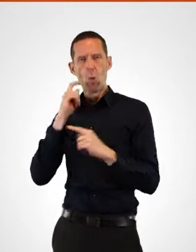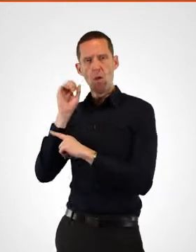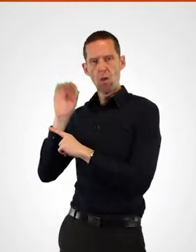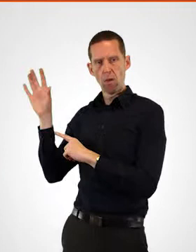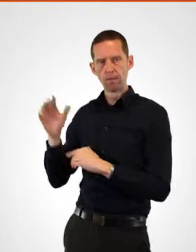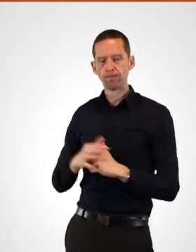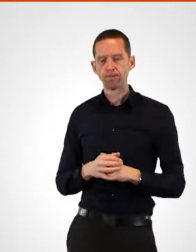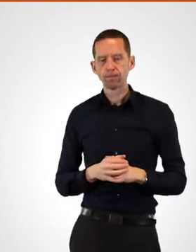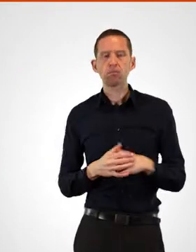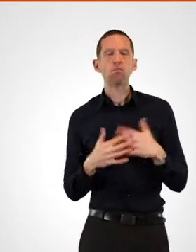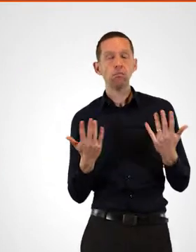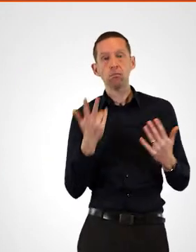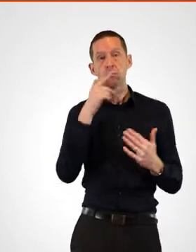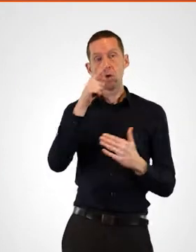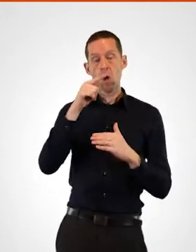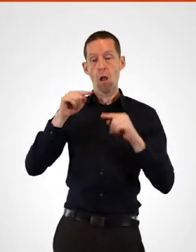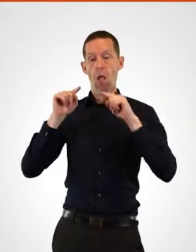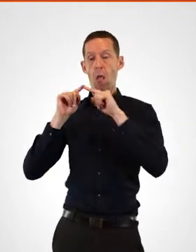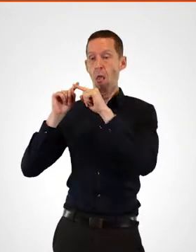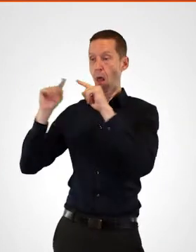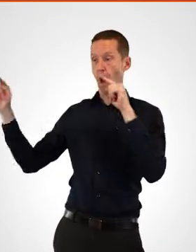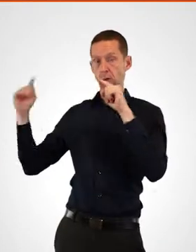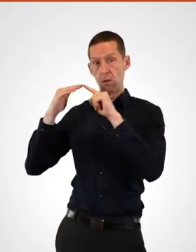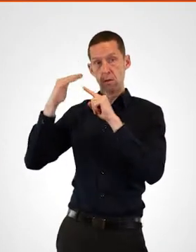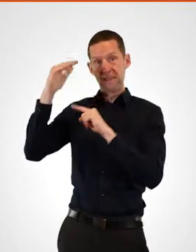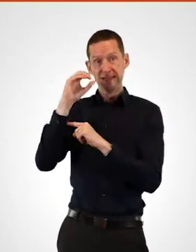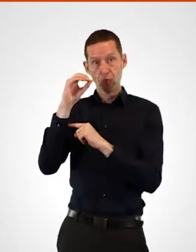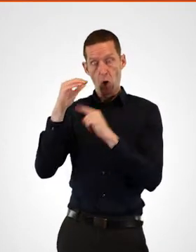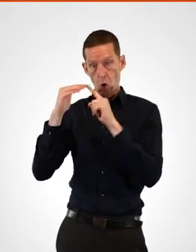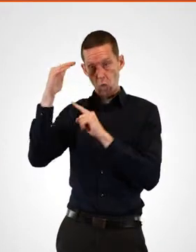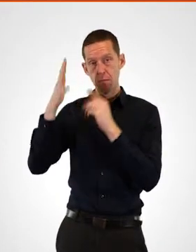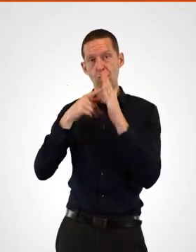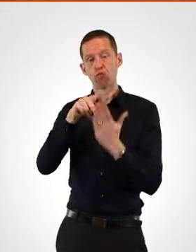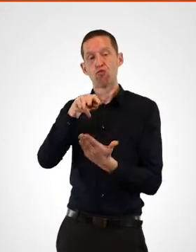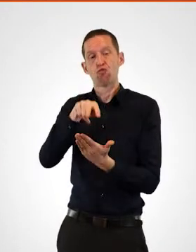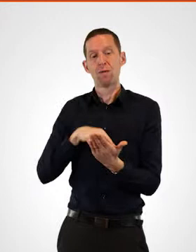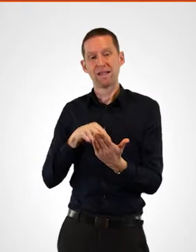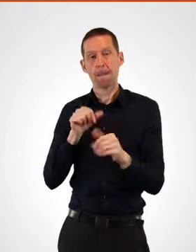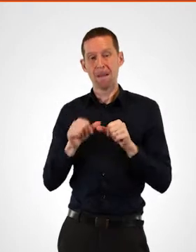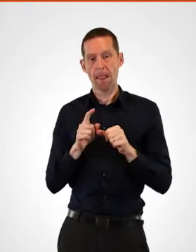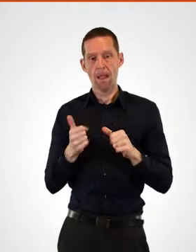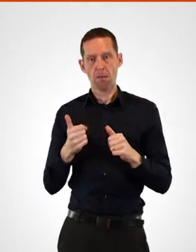So remember if you're above the line, above the zero line, that means you're reading better than chronological age